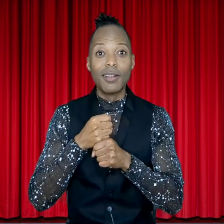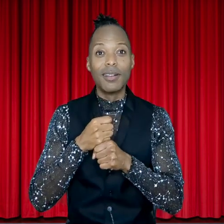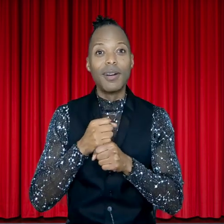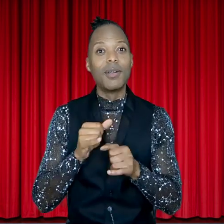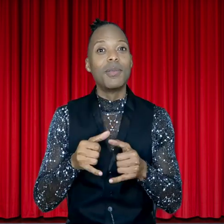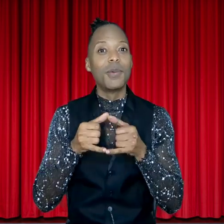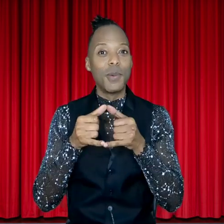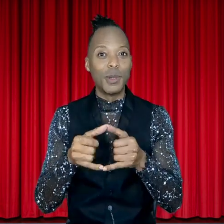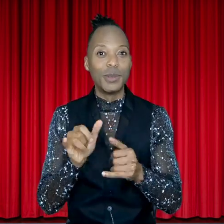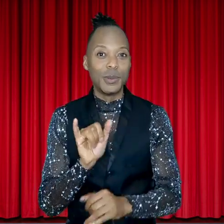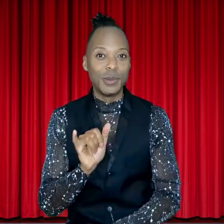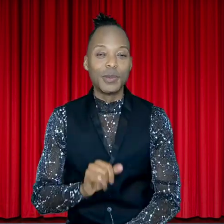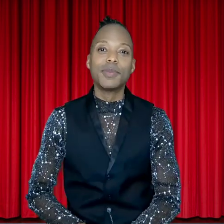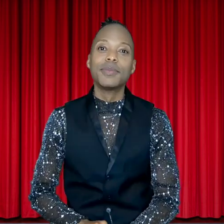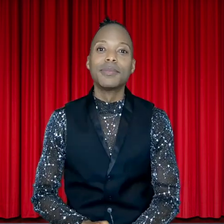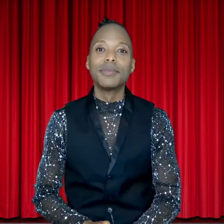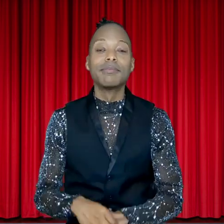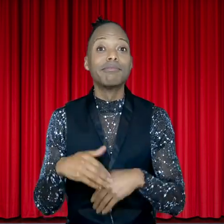He got the award! Awesome!